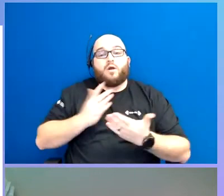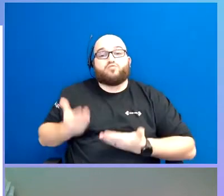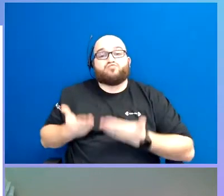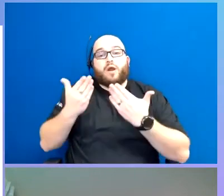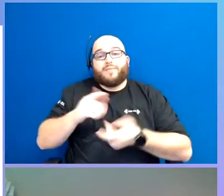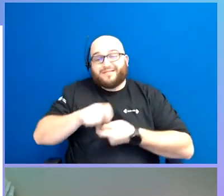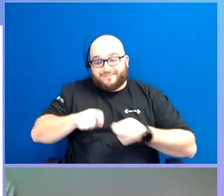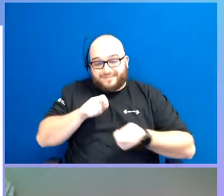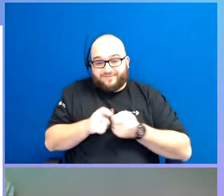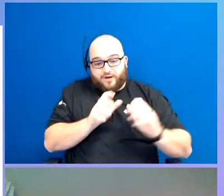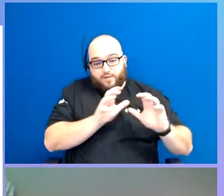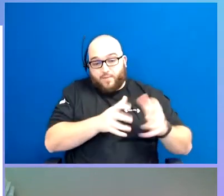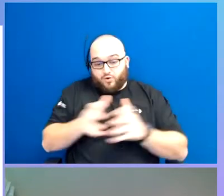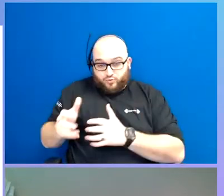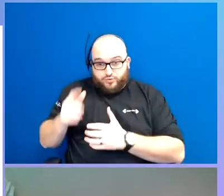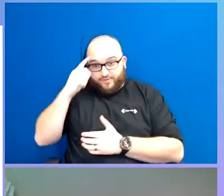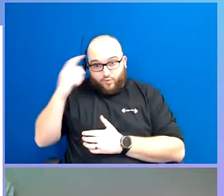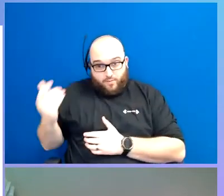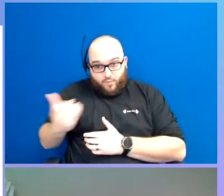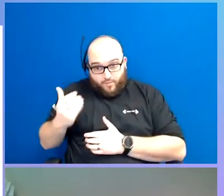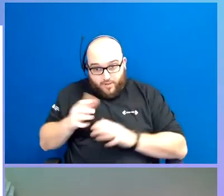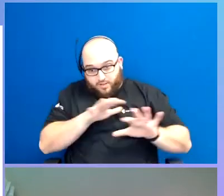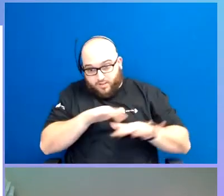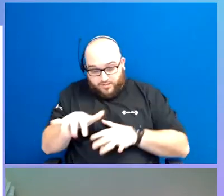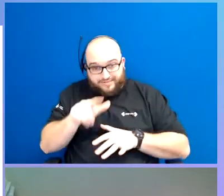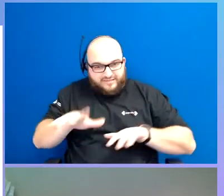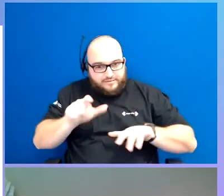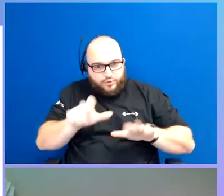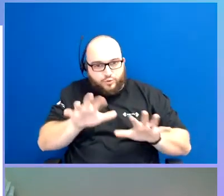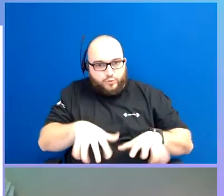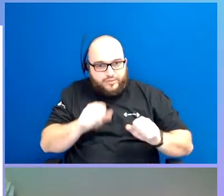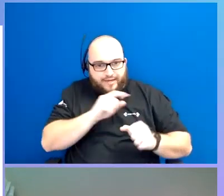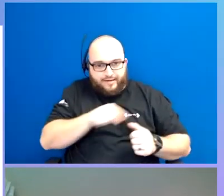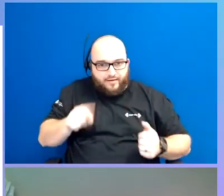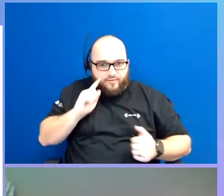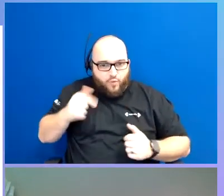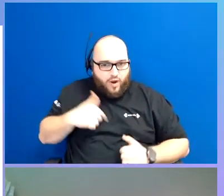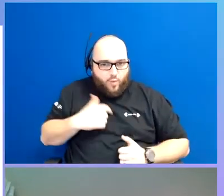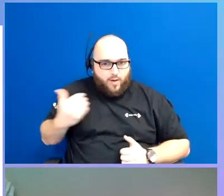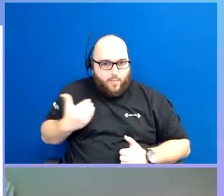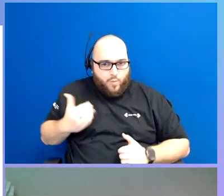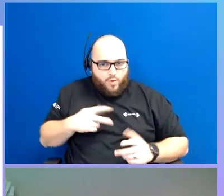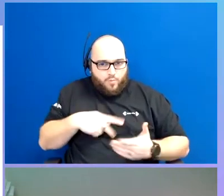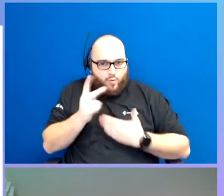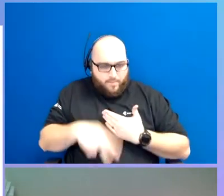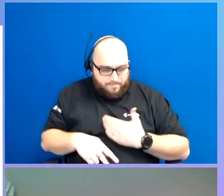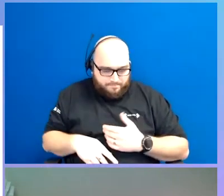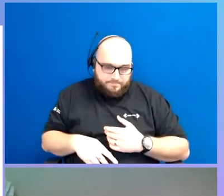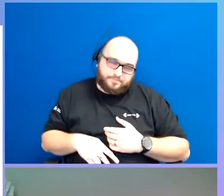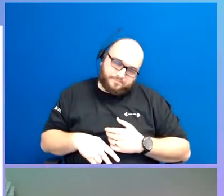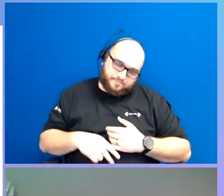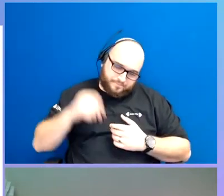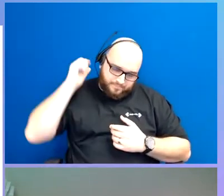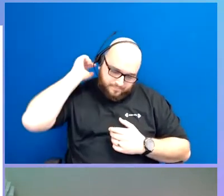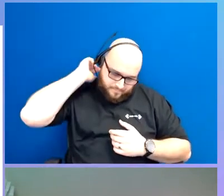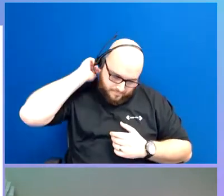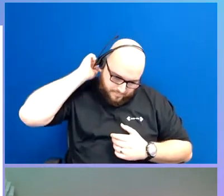modules. Um, for mobile, uh,